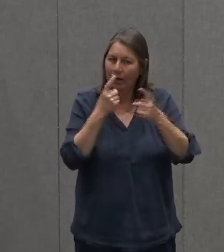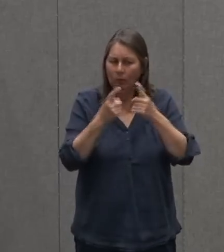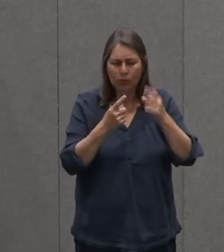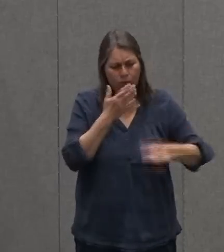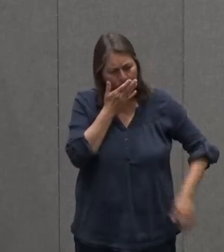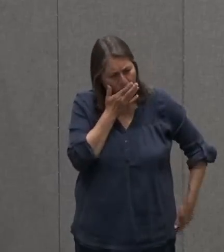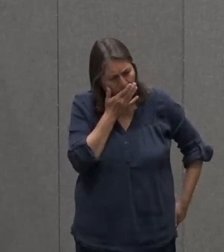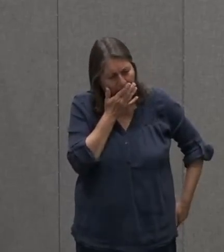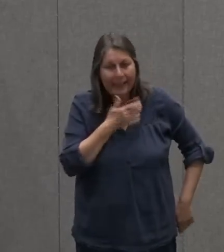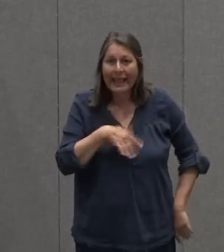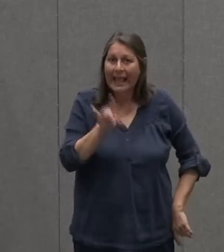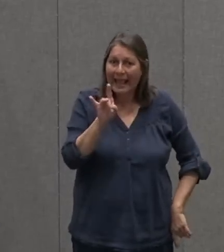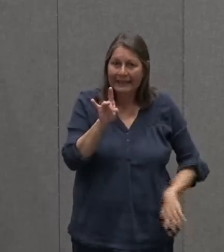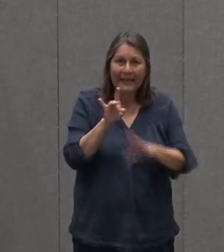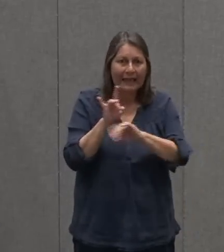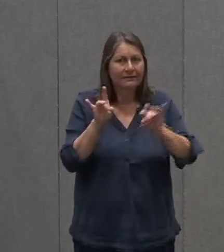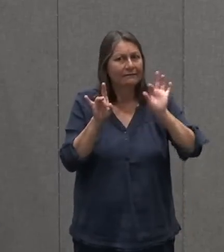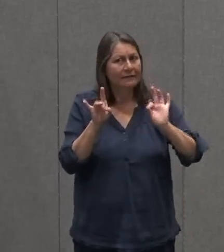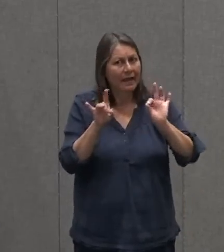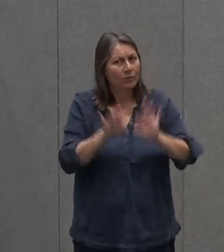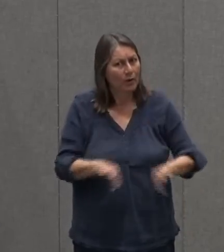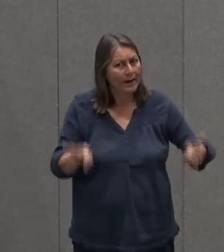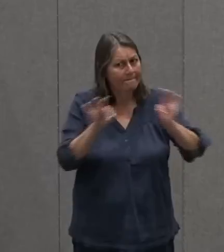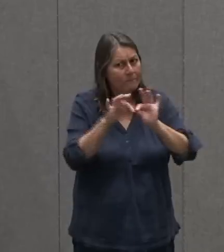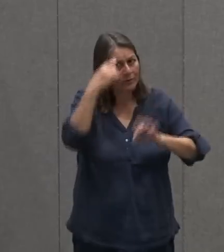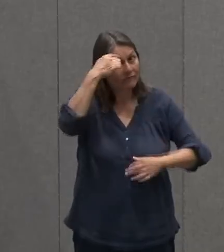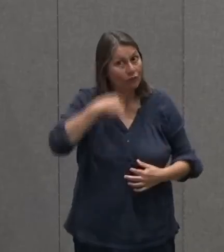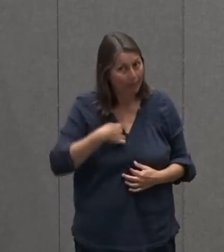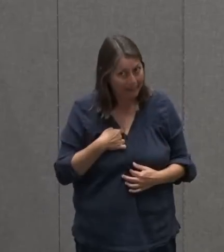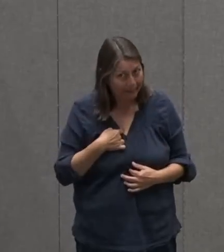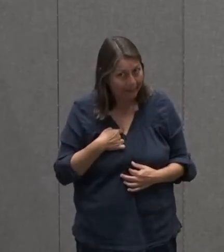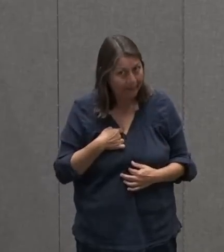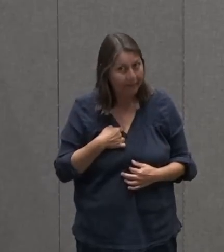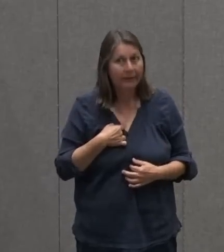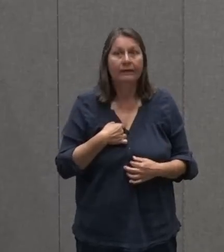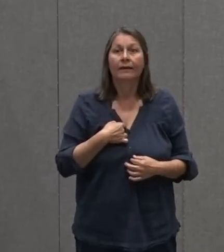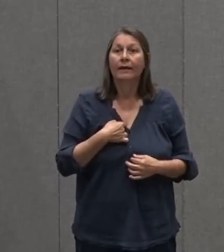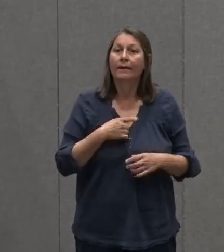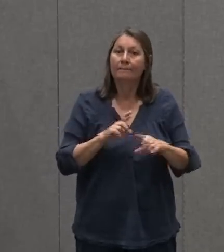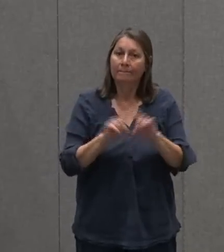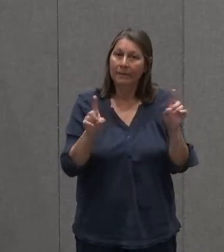to the way I was trying to figure out some of the problems. We can only use them one time each